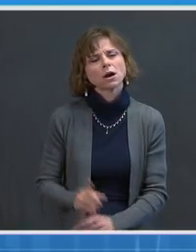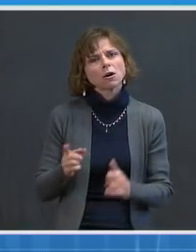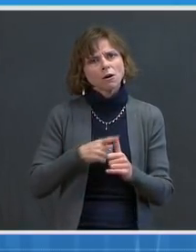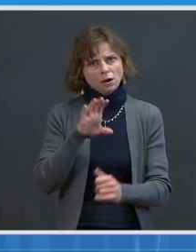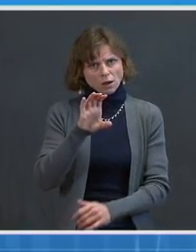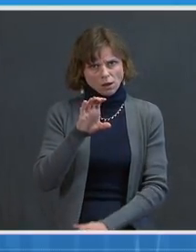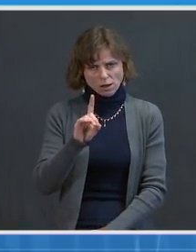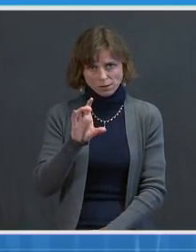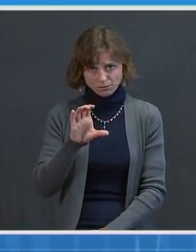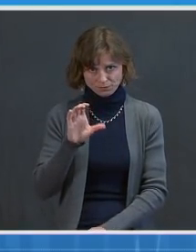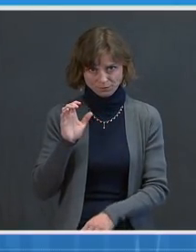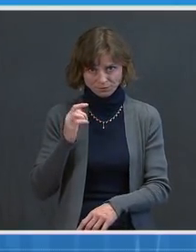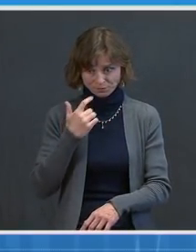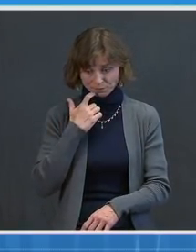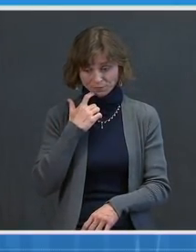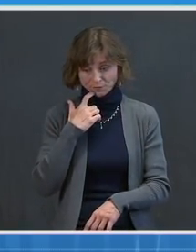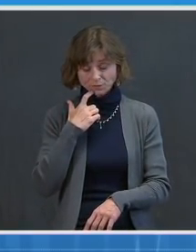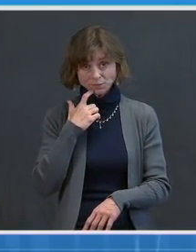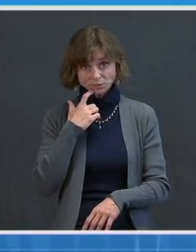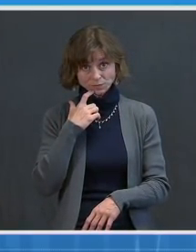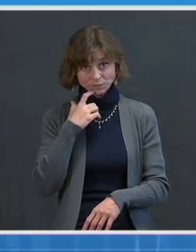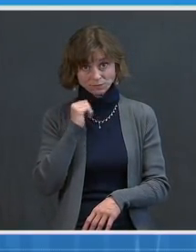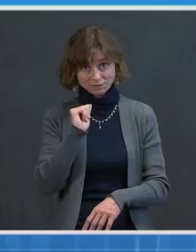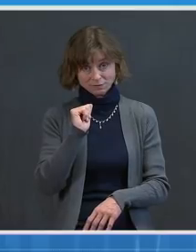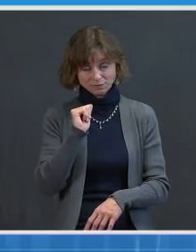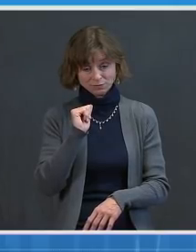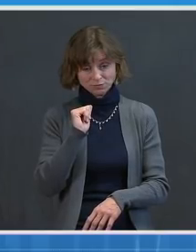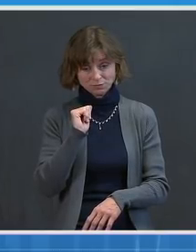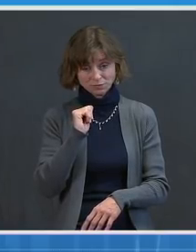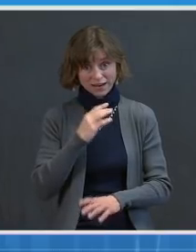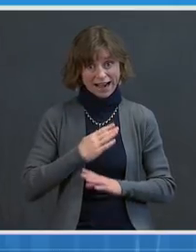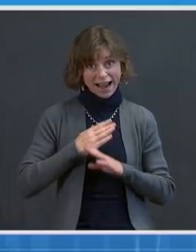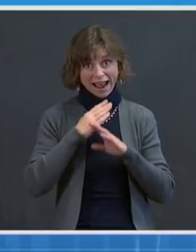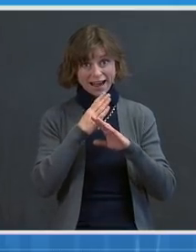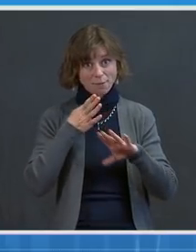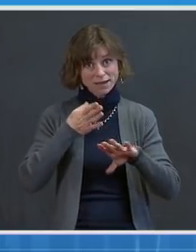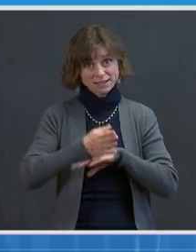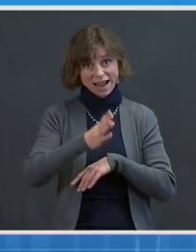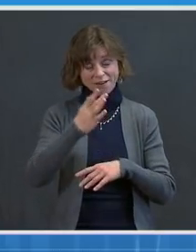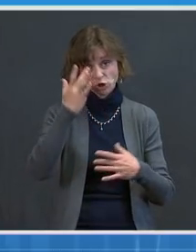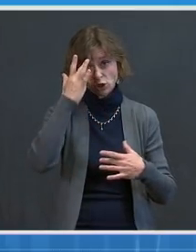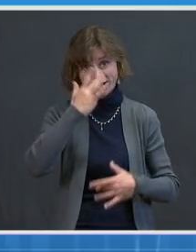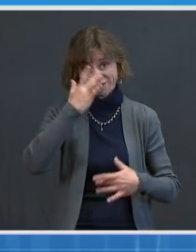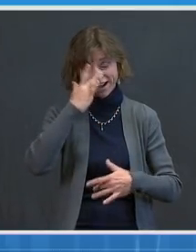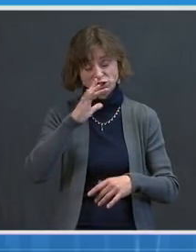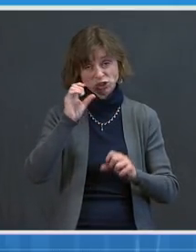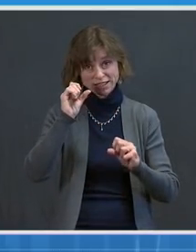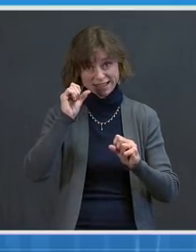after a COVID infection, can fade after three months. Should vaccinated people be concerned about their --